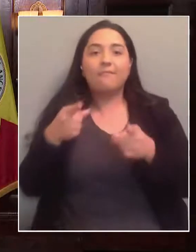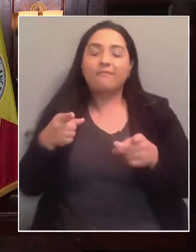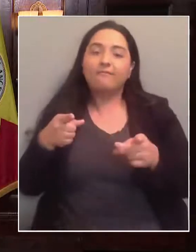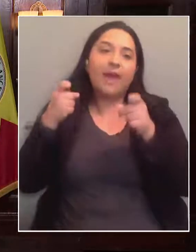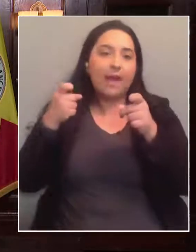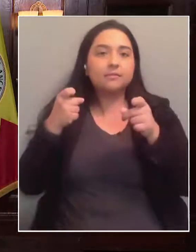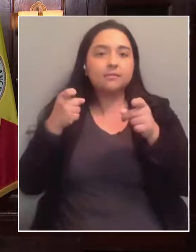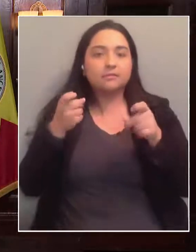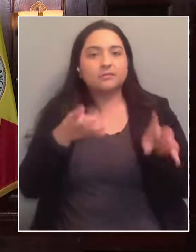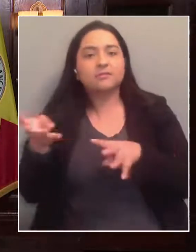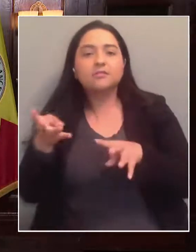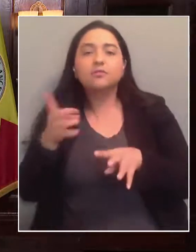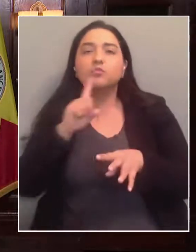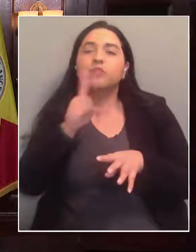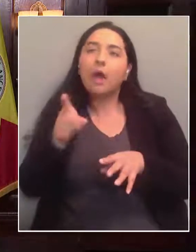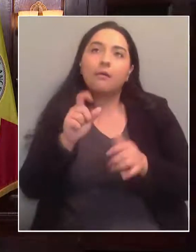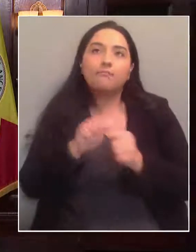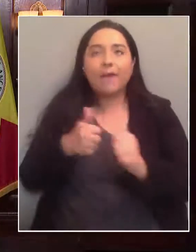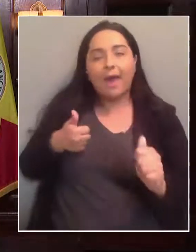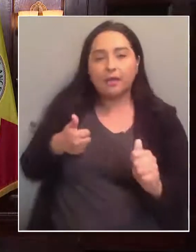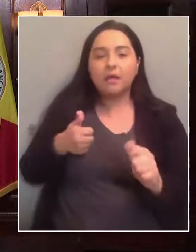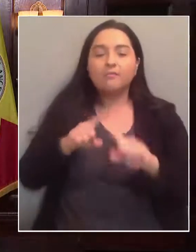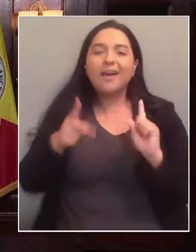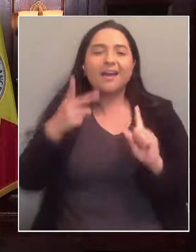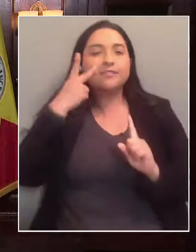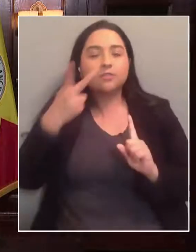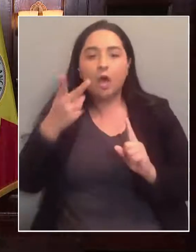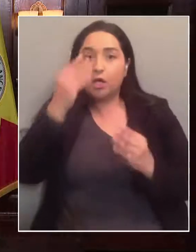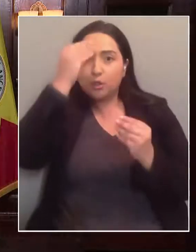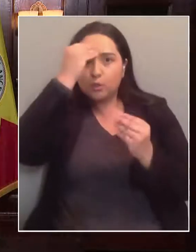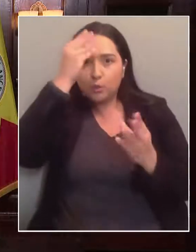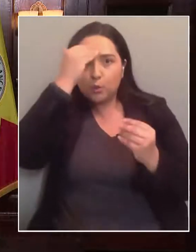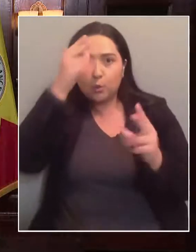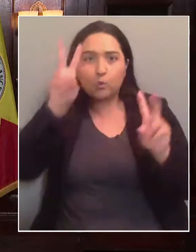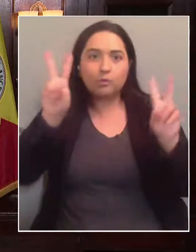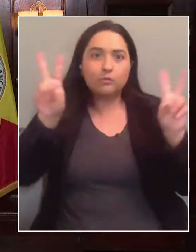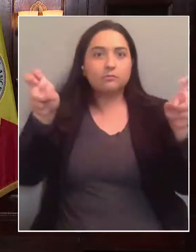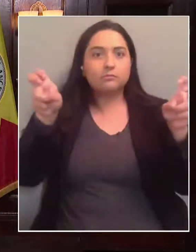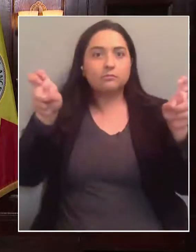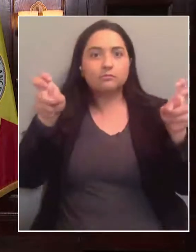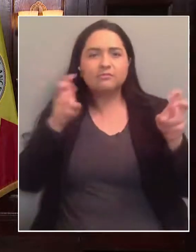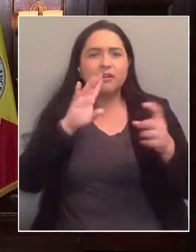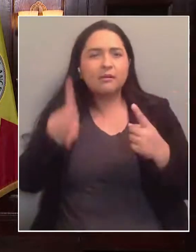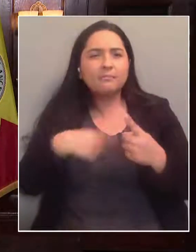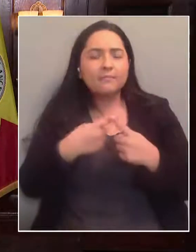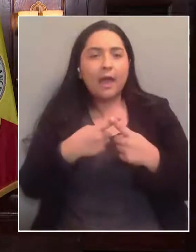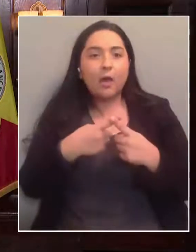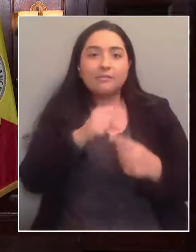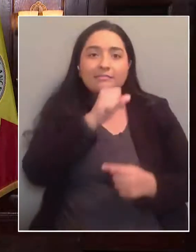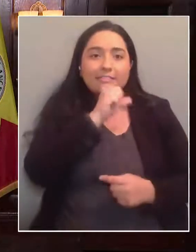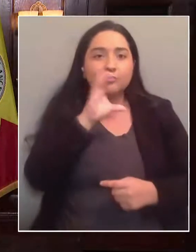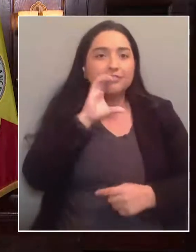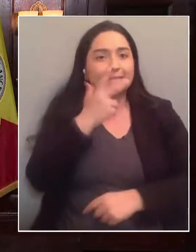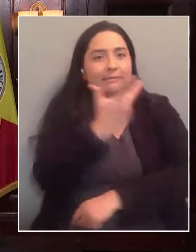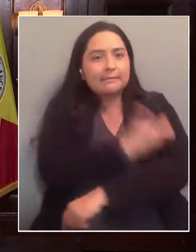GET THROUGH THAT BACKLOG. I KNOW ONE OF THE HEADLINES WAS ABOUT DELAYS FOR SENIORS. LET'S BE KLAE, THE GOVERNOR HAS